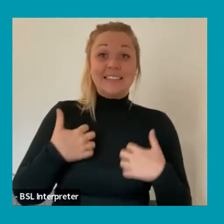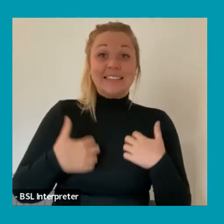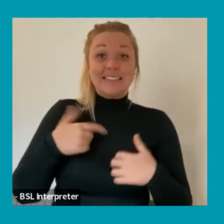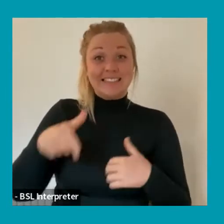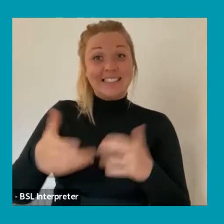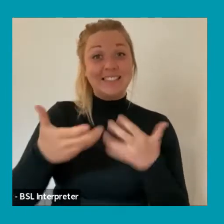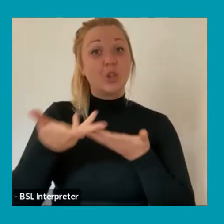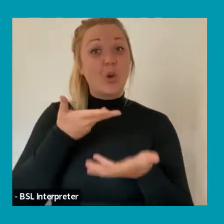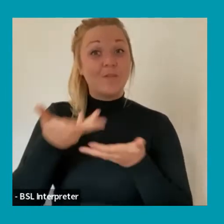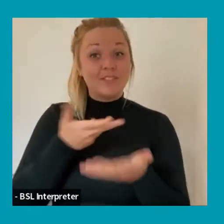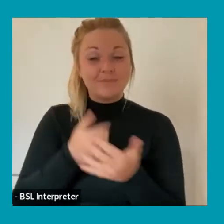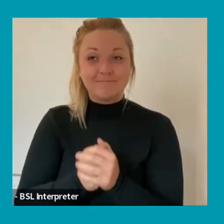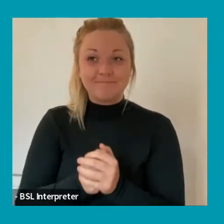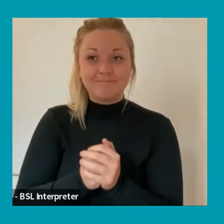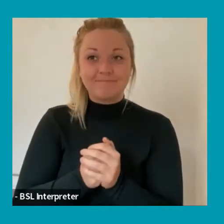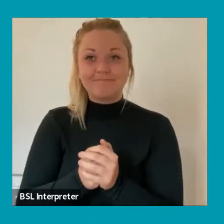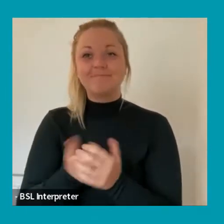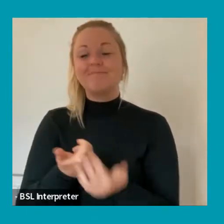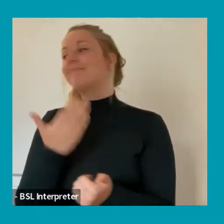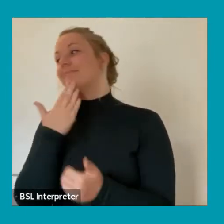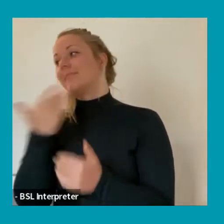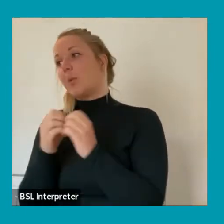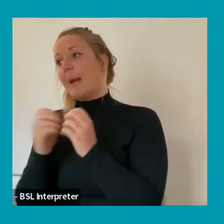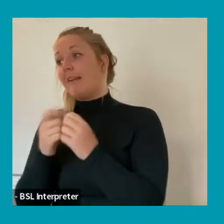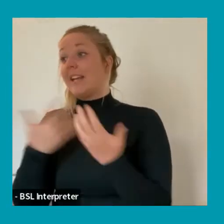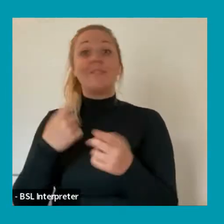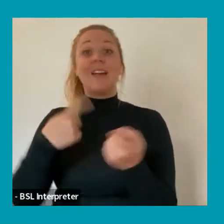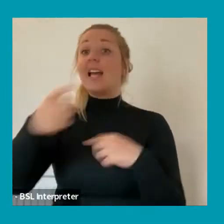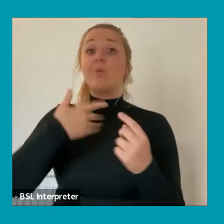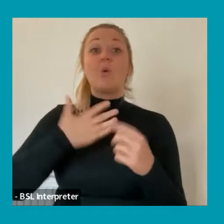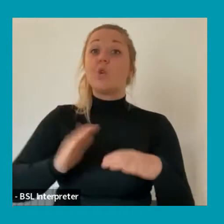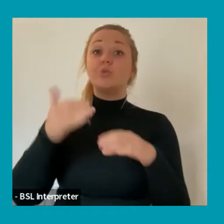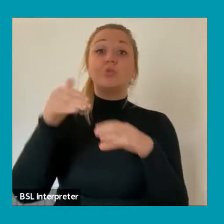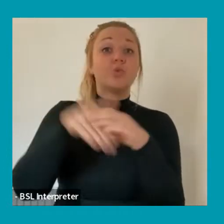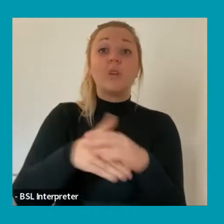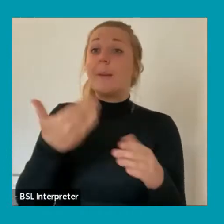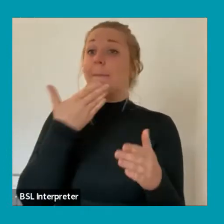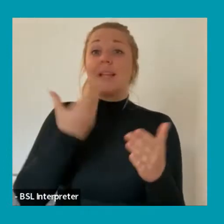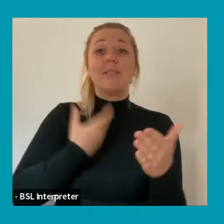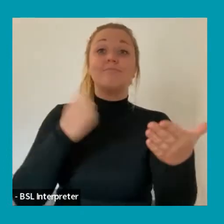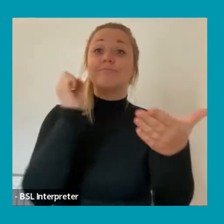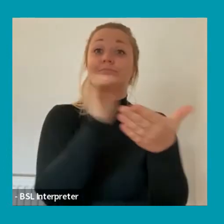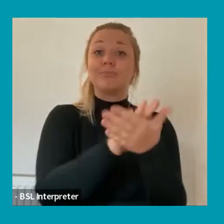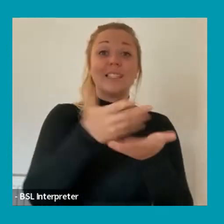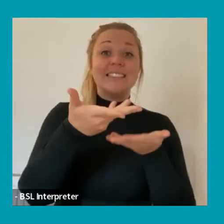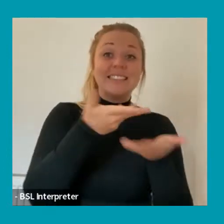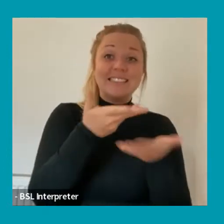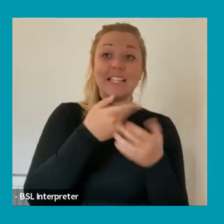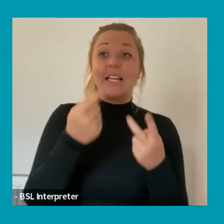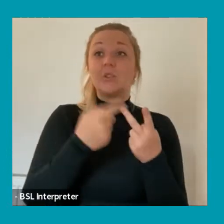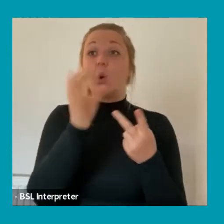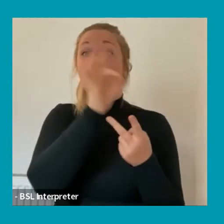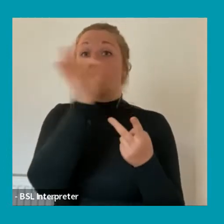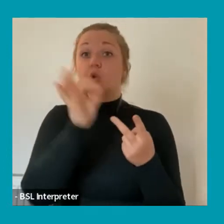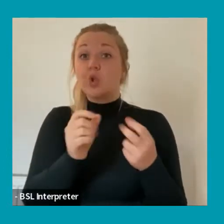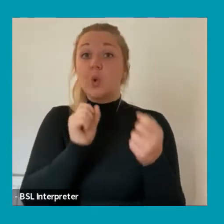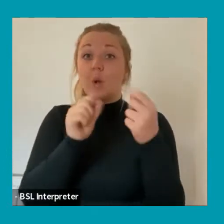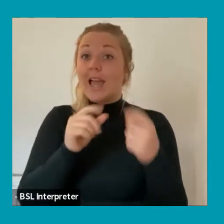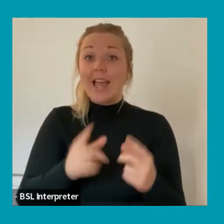Don't forget, if anyone wants to join in, just put something in the chat or the Q&A, and we'll respond to that, as and when we see it.